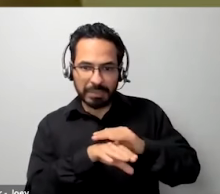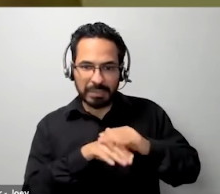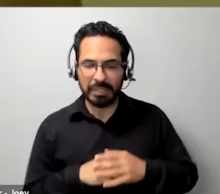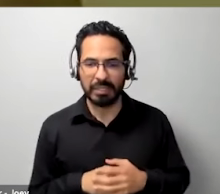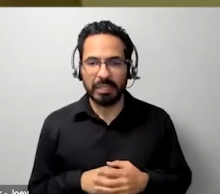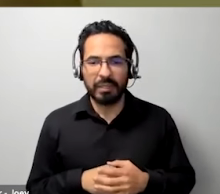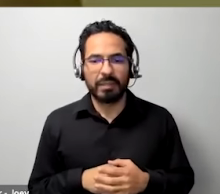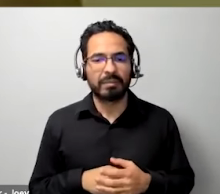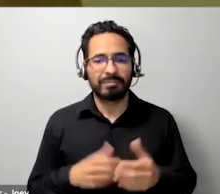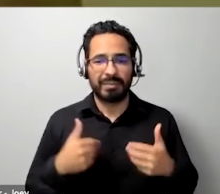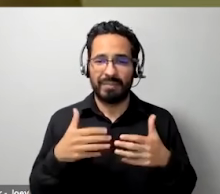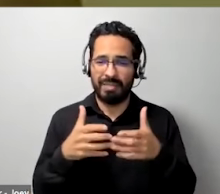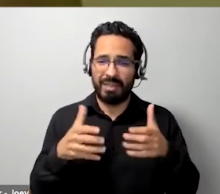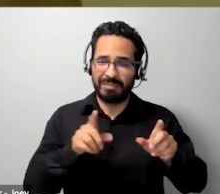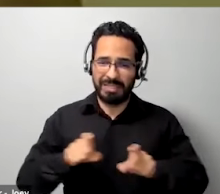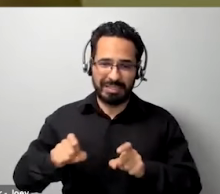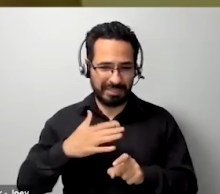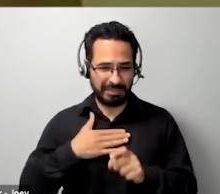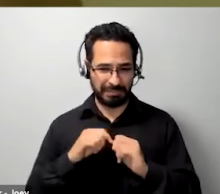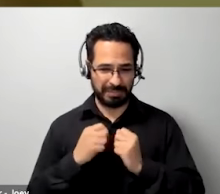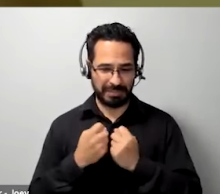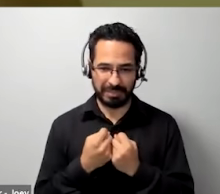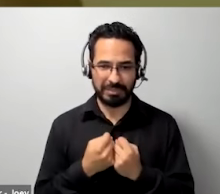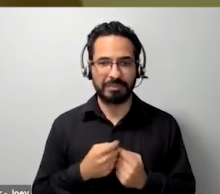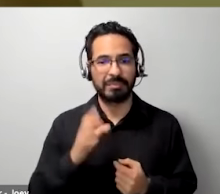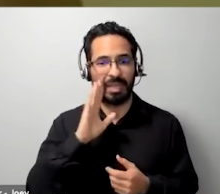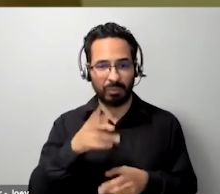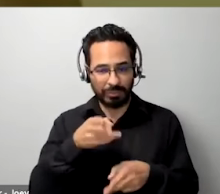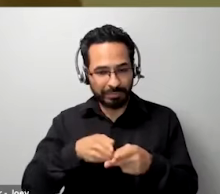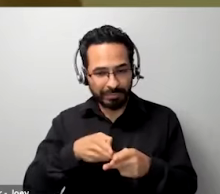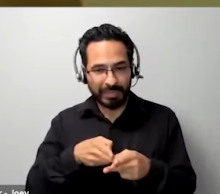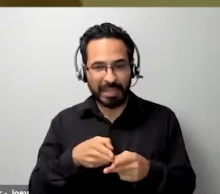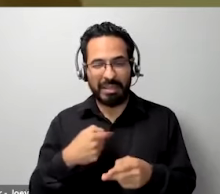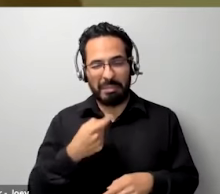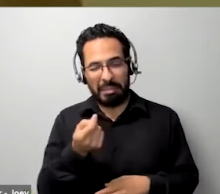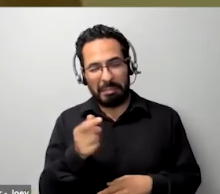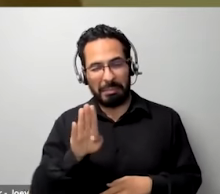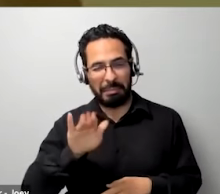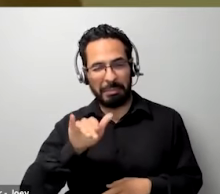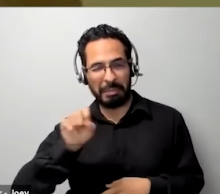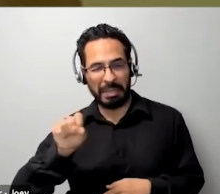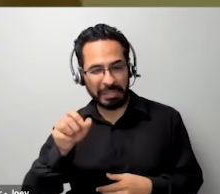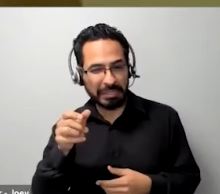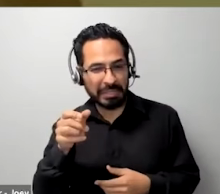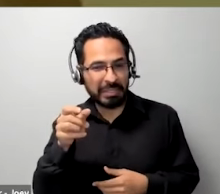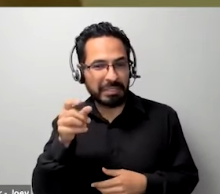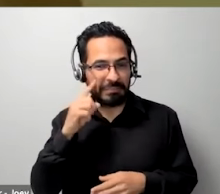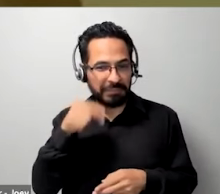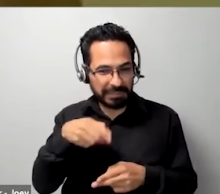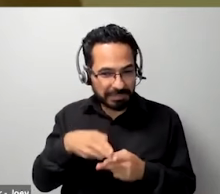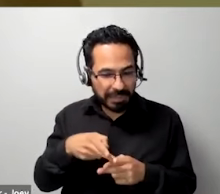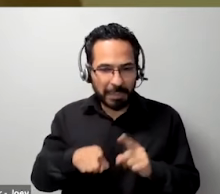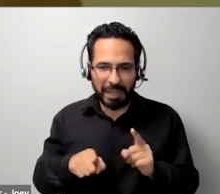We do a lot of testing on my team. I will say it might be a little bias to say this, but I have the best accessibility team out there